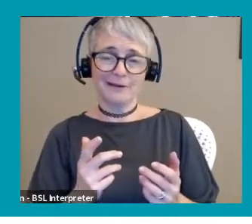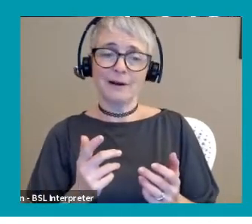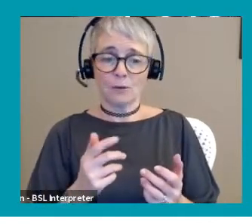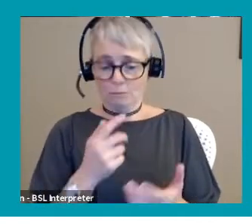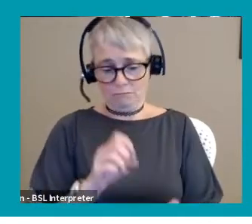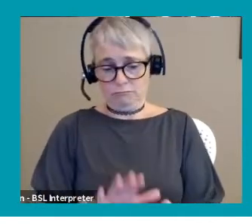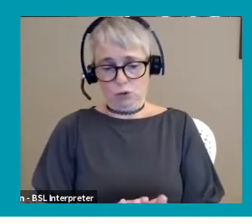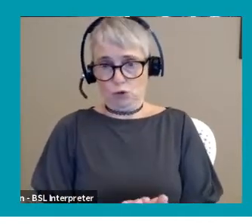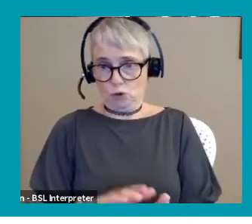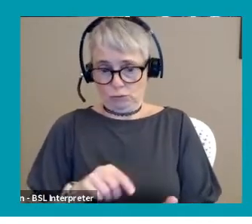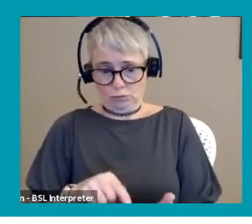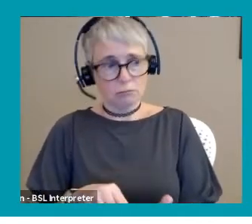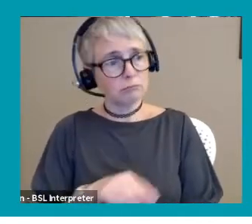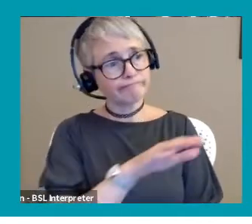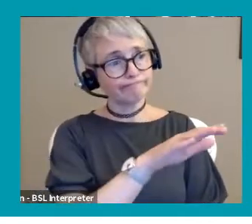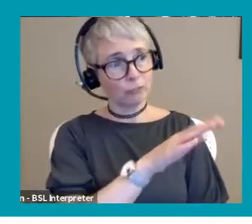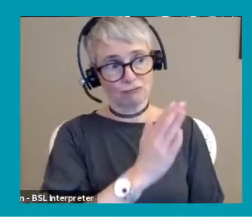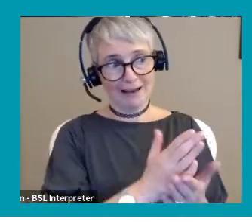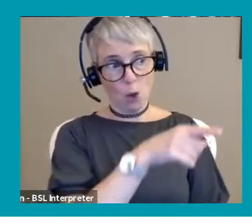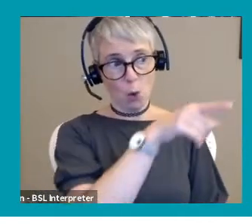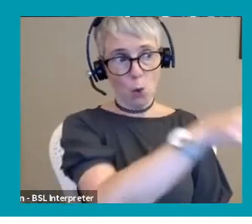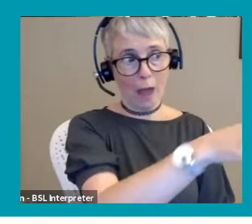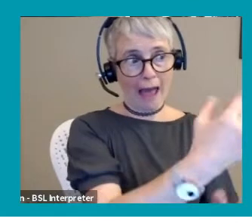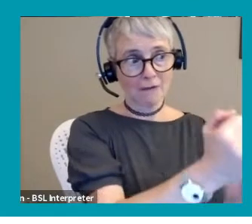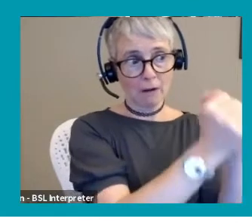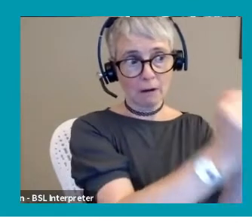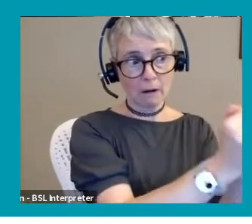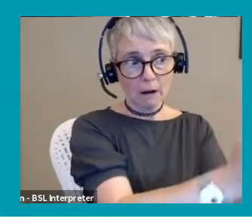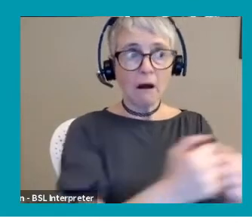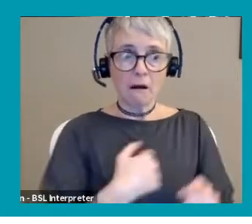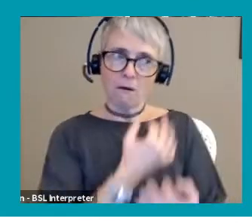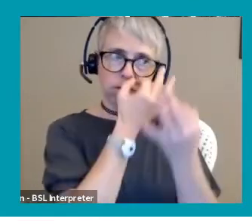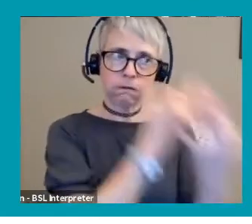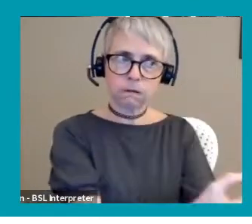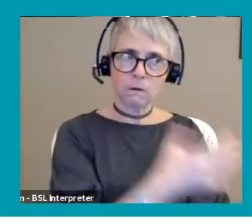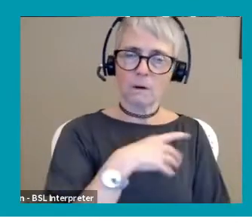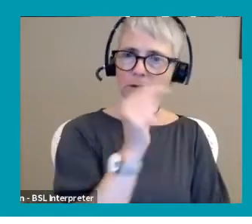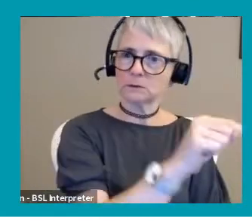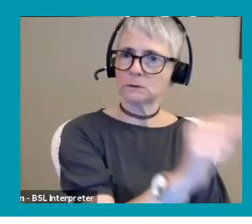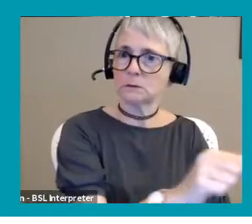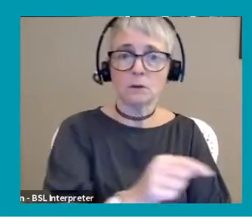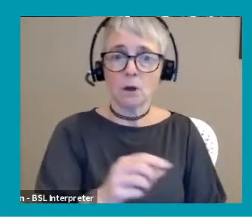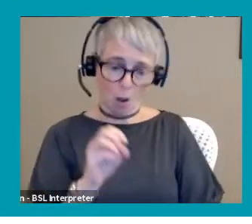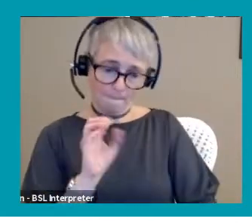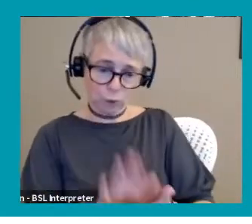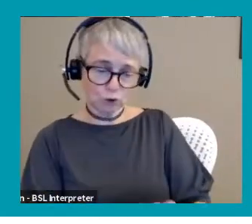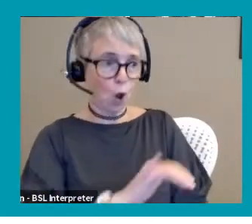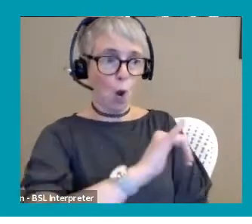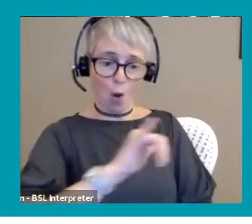the first instance and you can name drop or highlight which of those values speaks to you specifically.